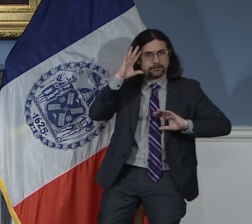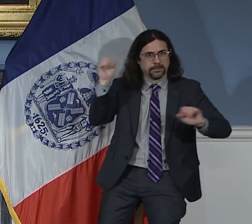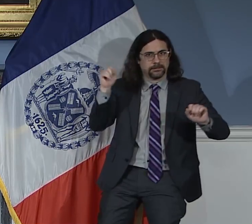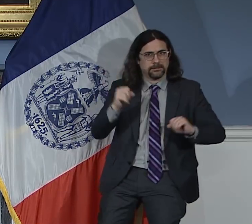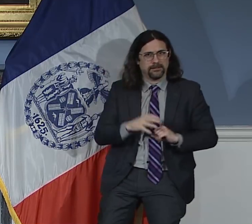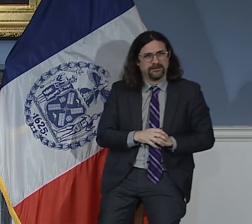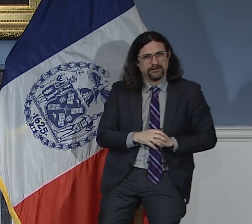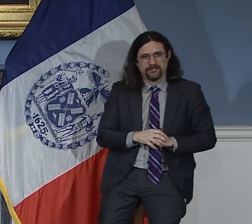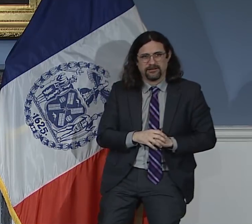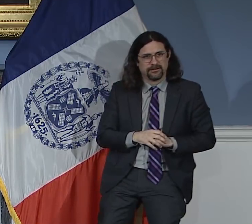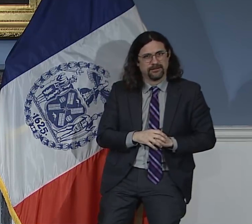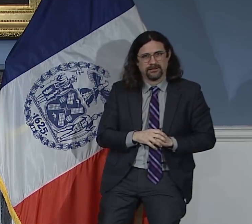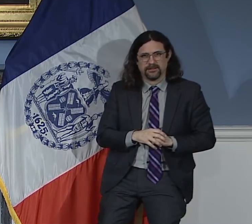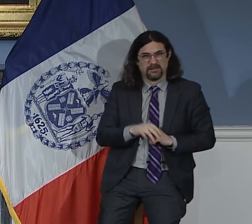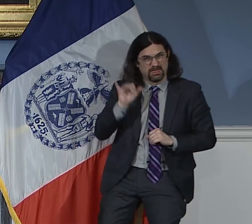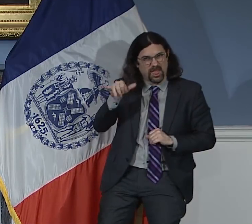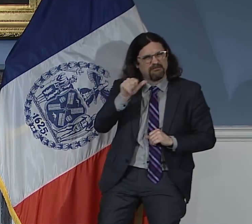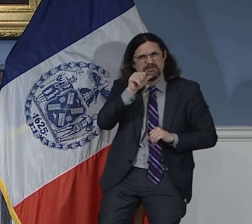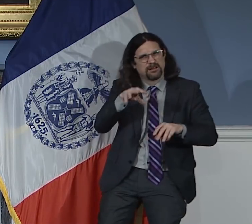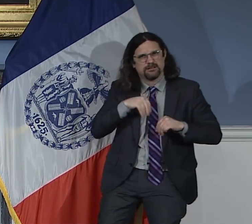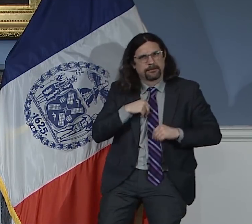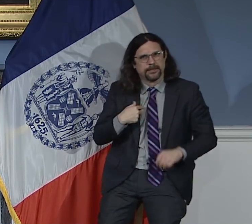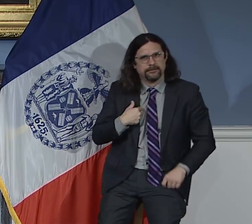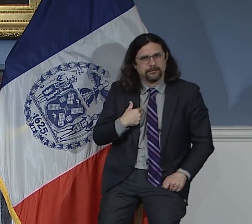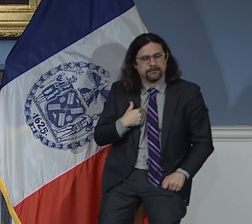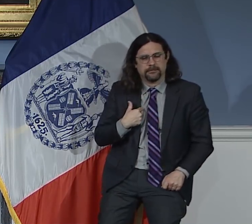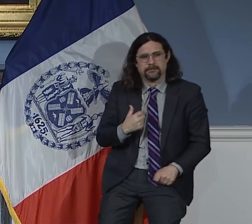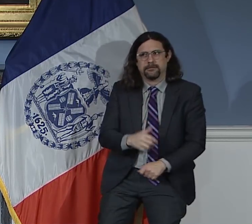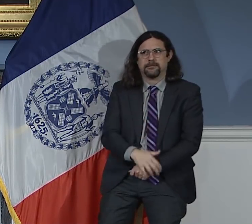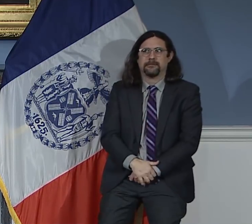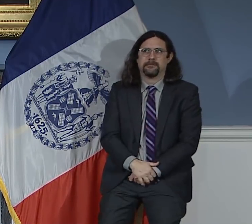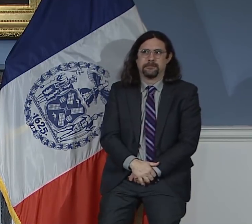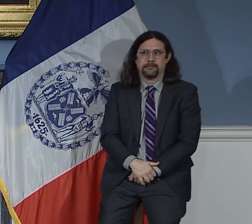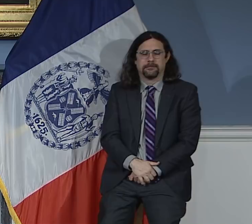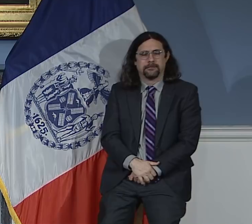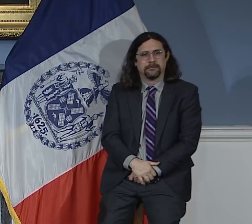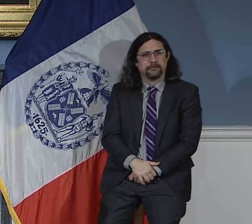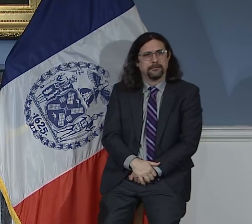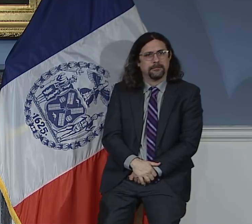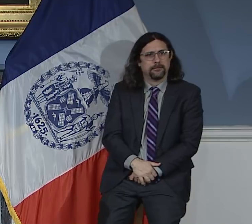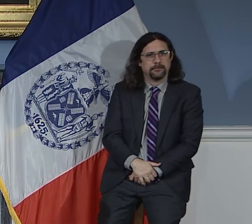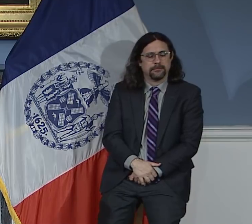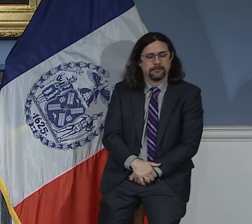IN THE WAY WE NEED IT SMOT.